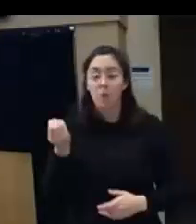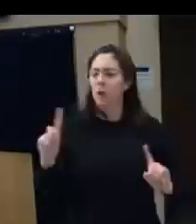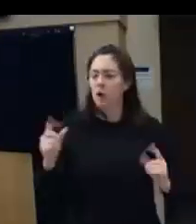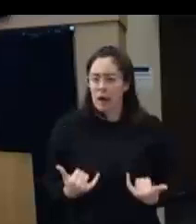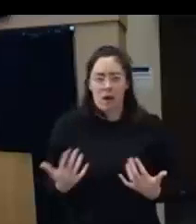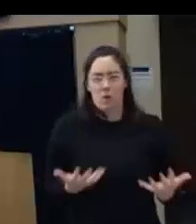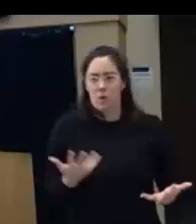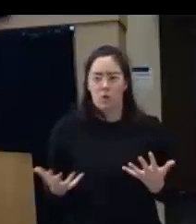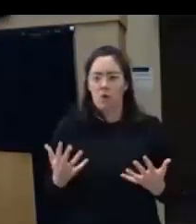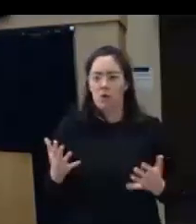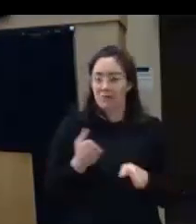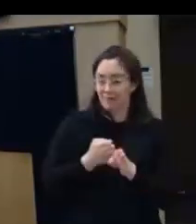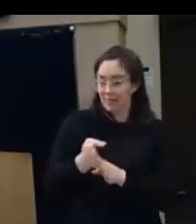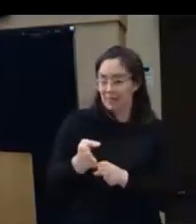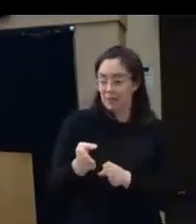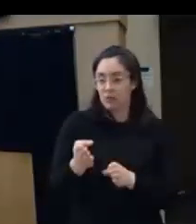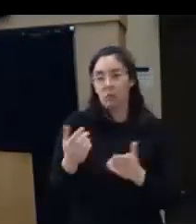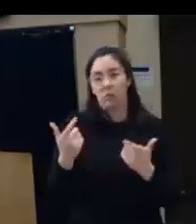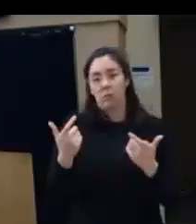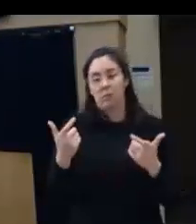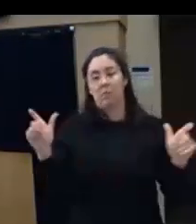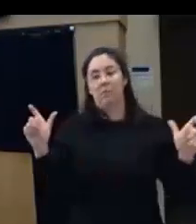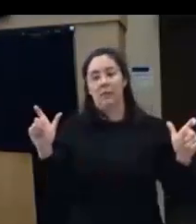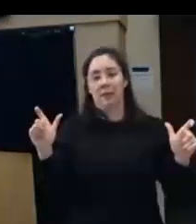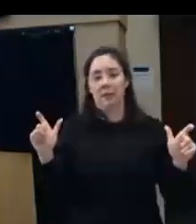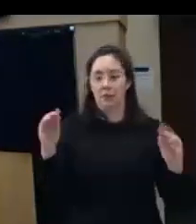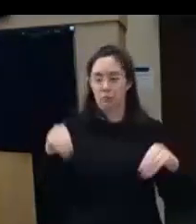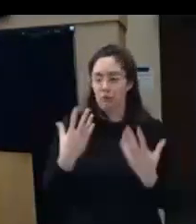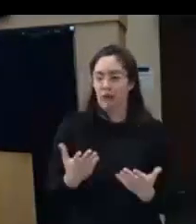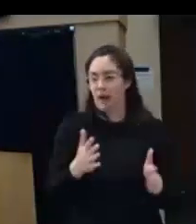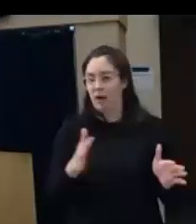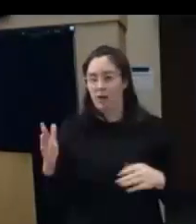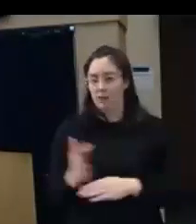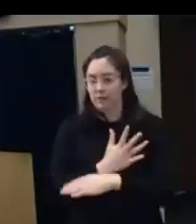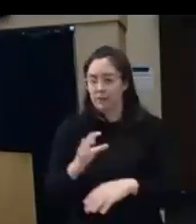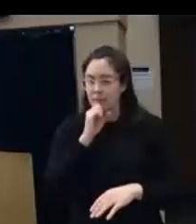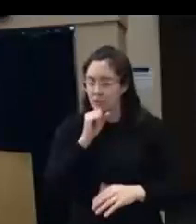I guess as a field given that we have such a Dar of kind of providers too yeah so in fact